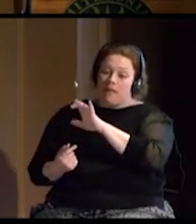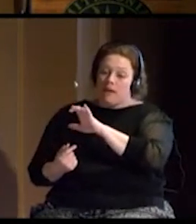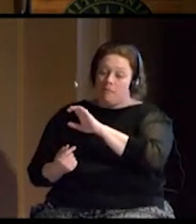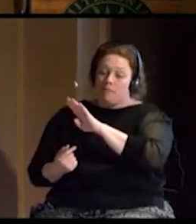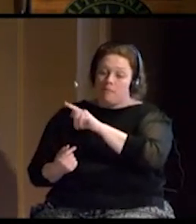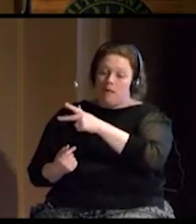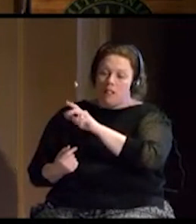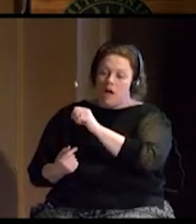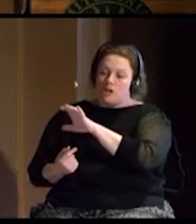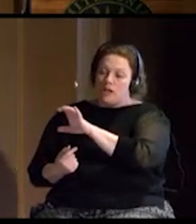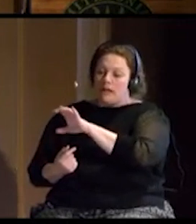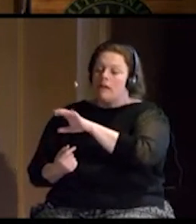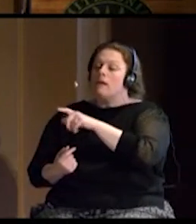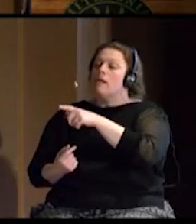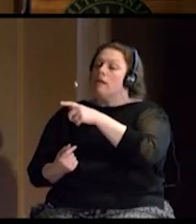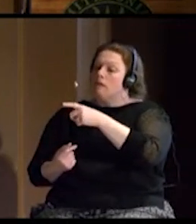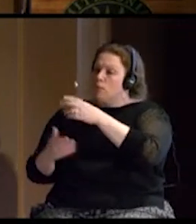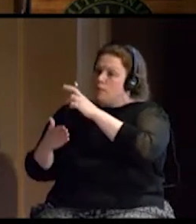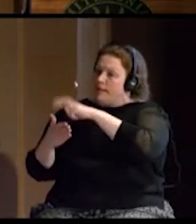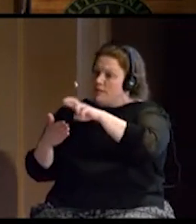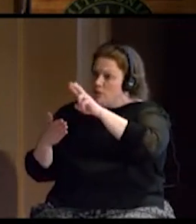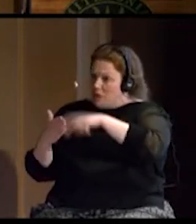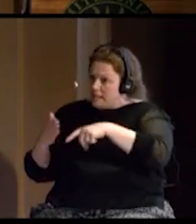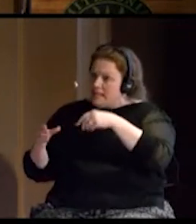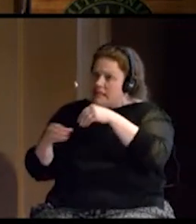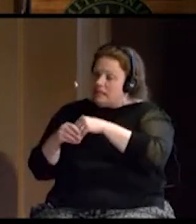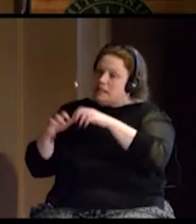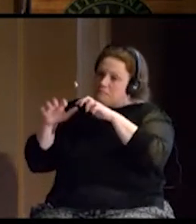actually resulted in a massive evolutionary radiation.